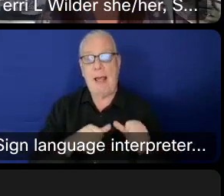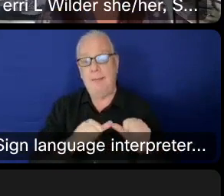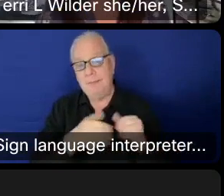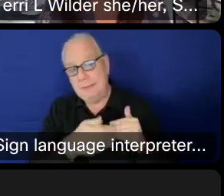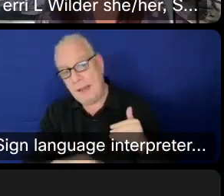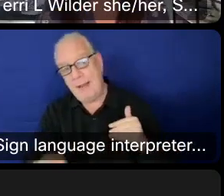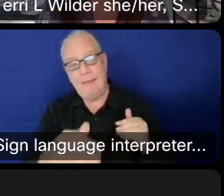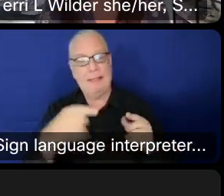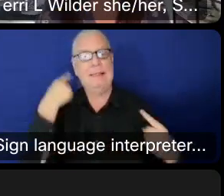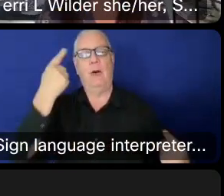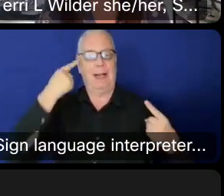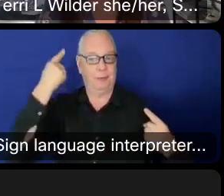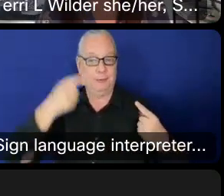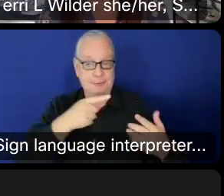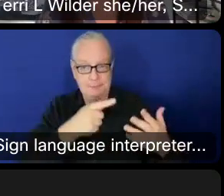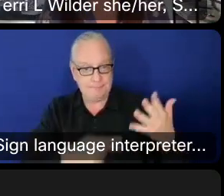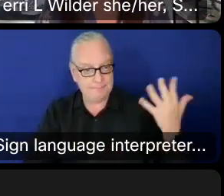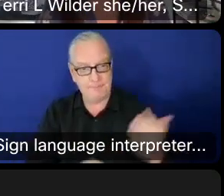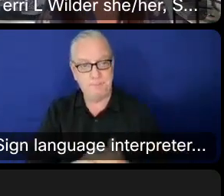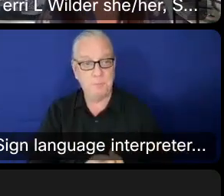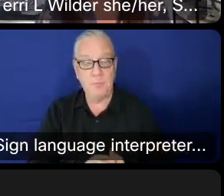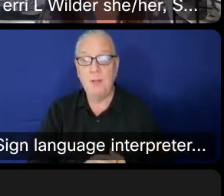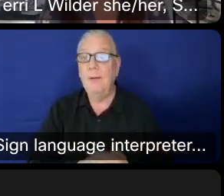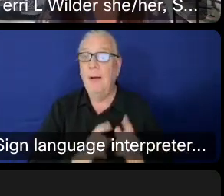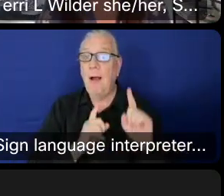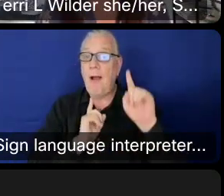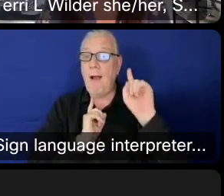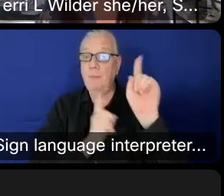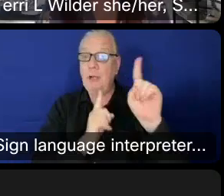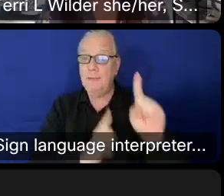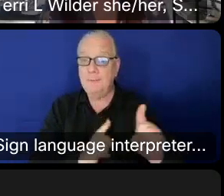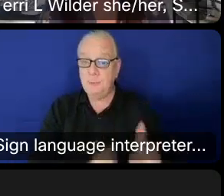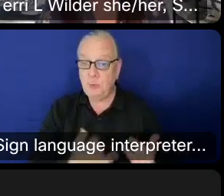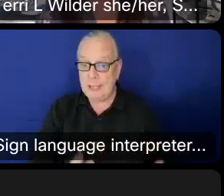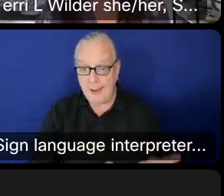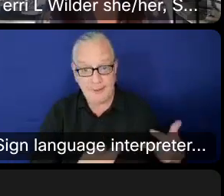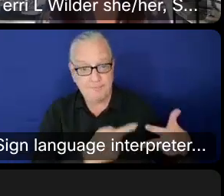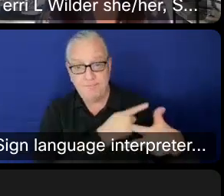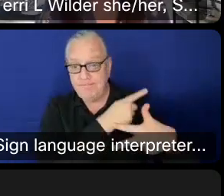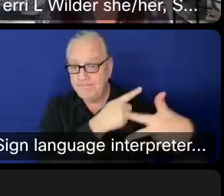slide, please. So our learning objectives today are to identify